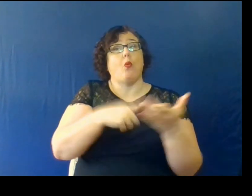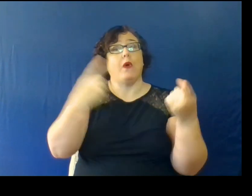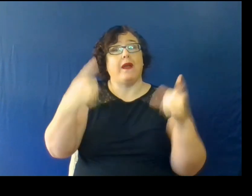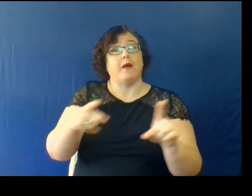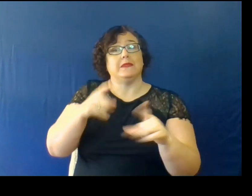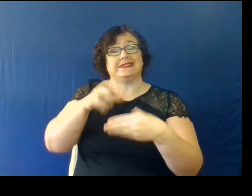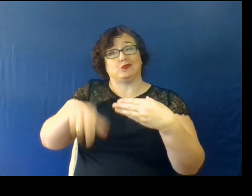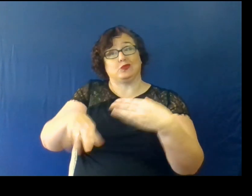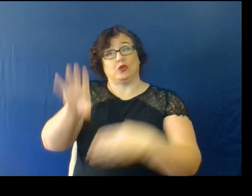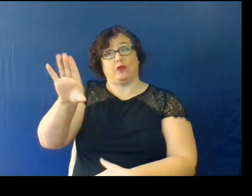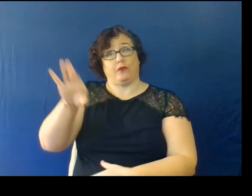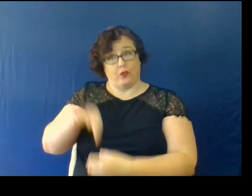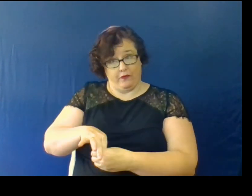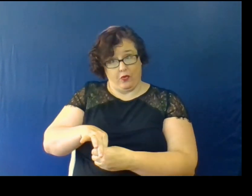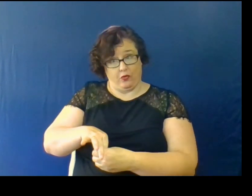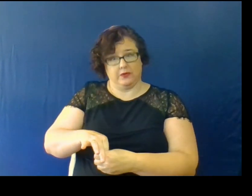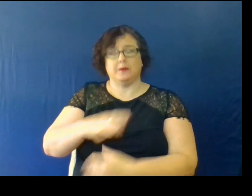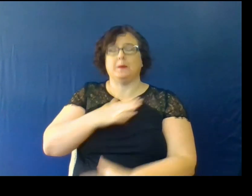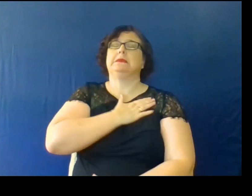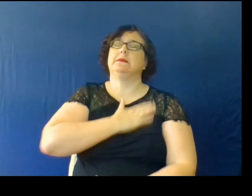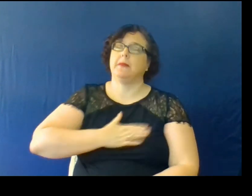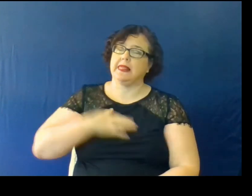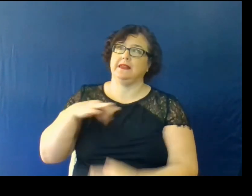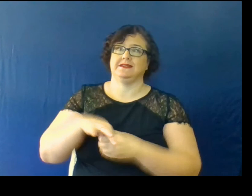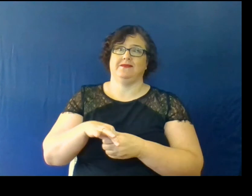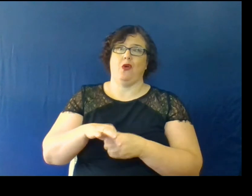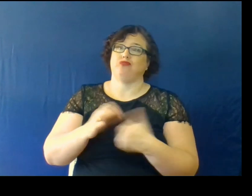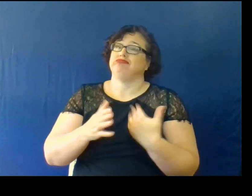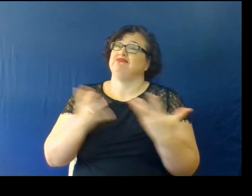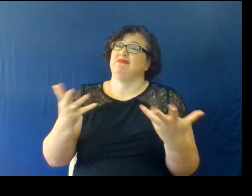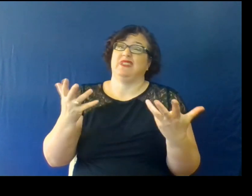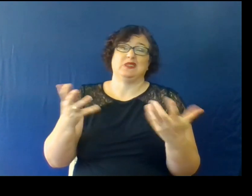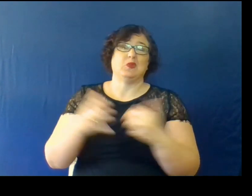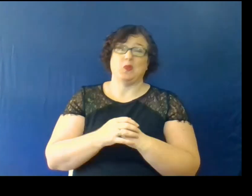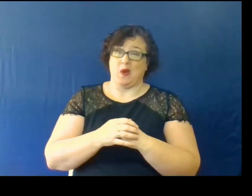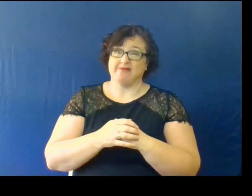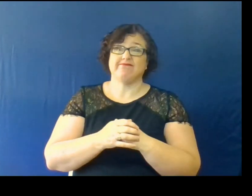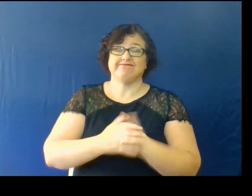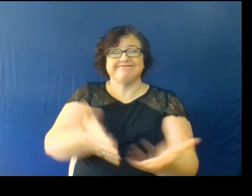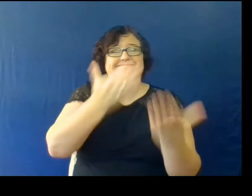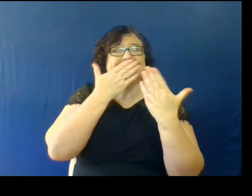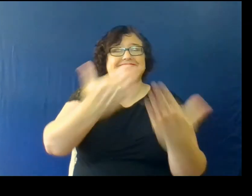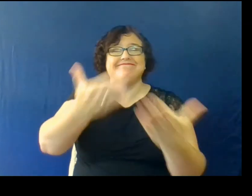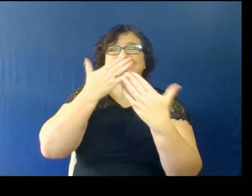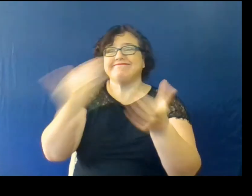So go ahead and vote please that's all we want. Thank you again very much and I'll be sending